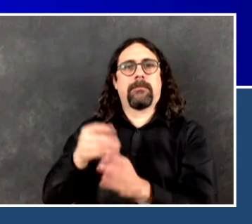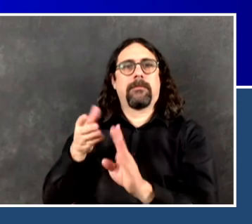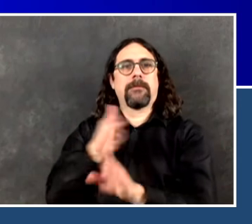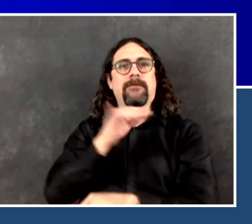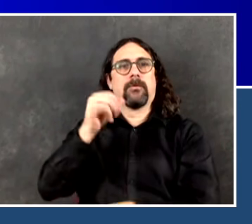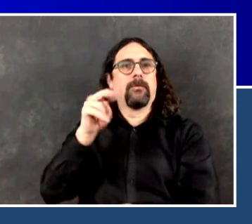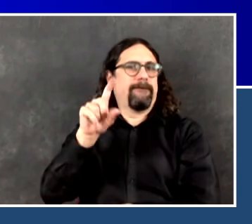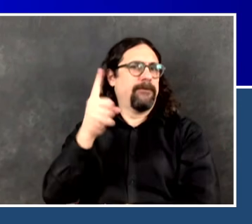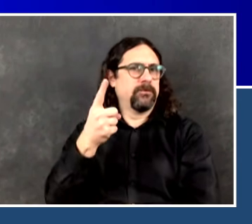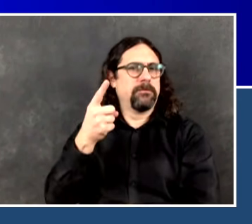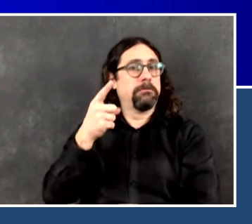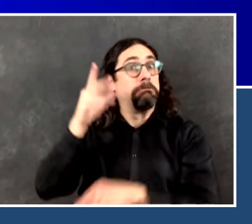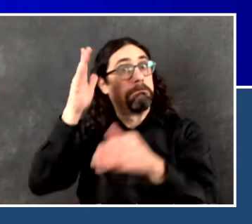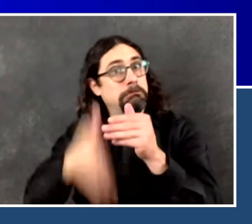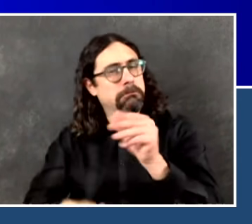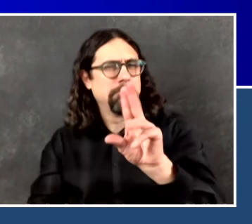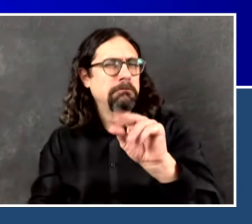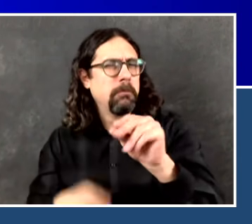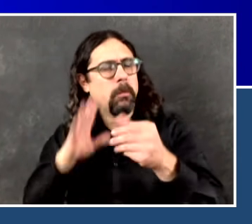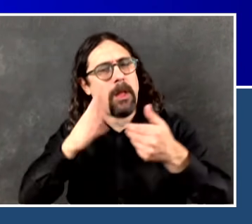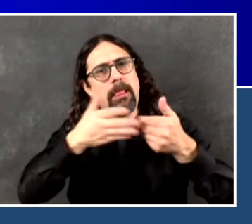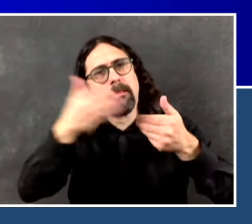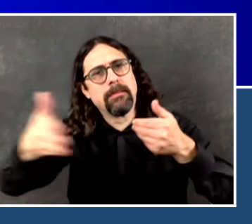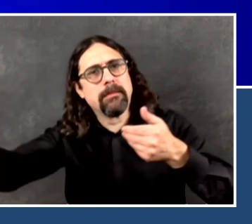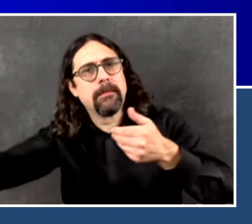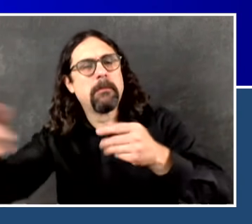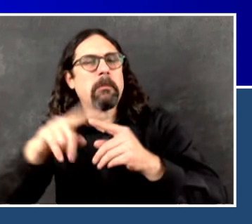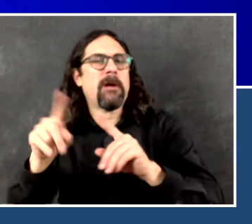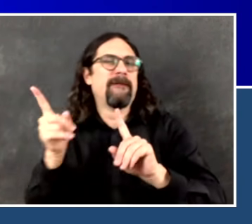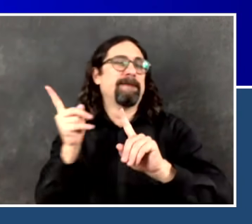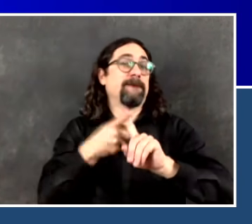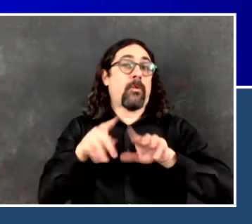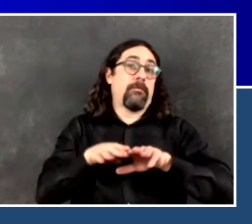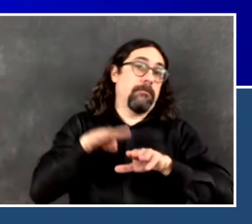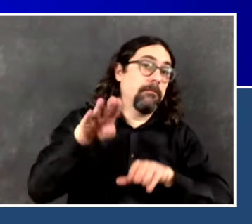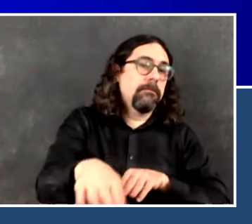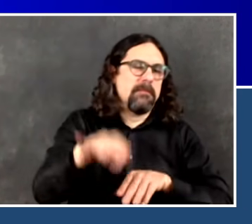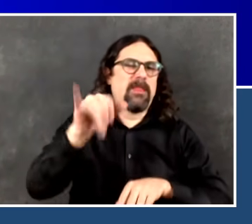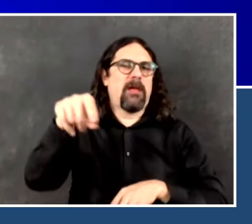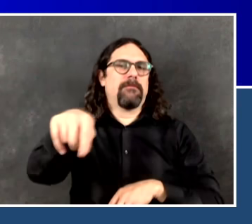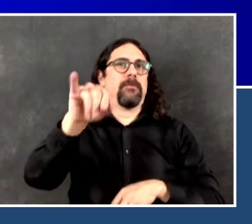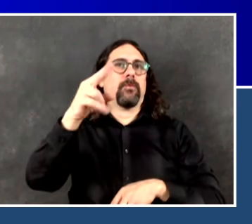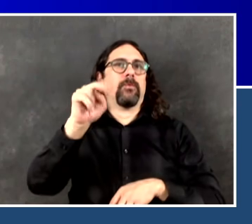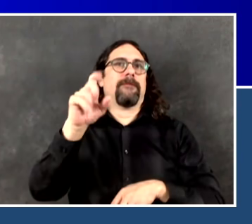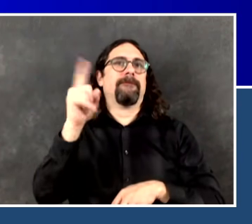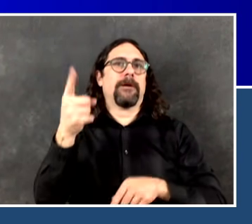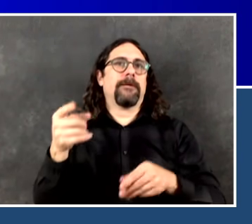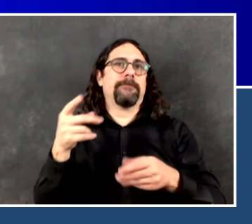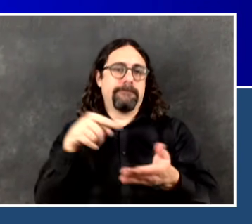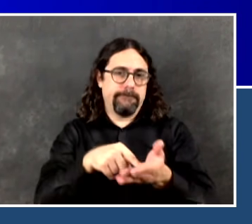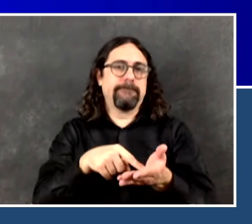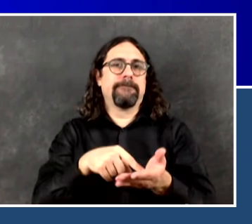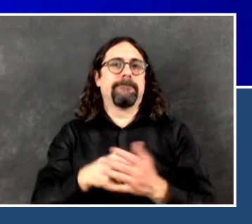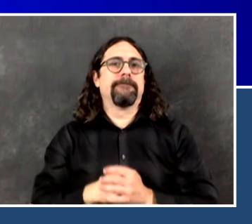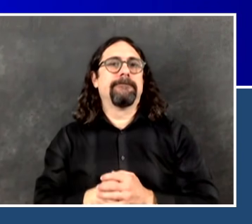CONTINUE ON IN